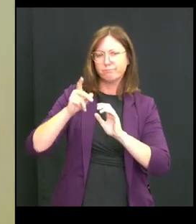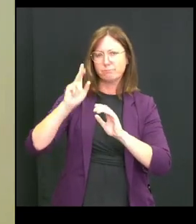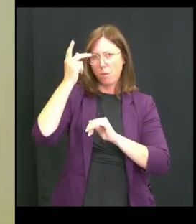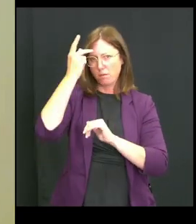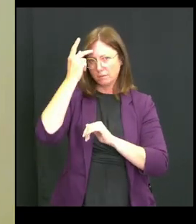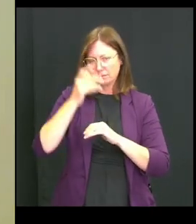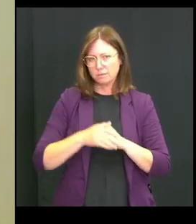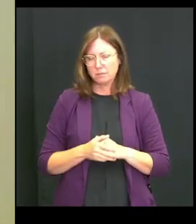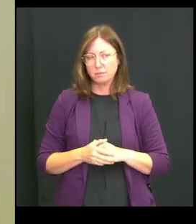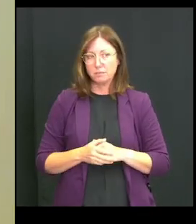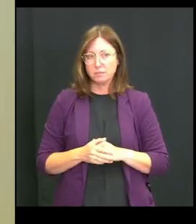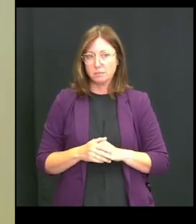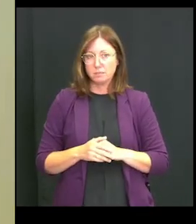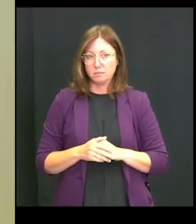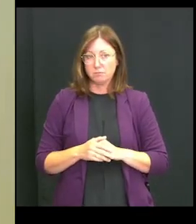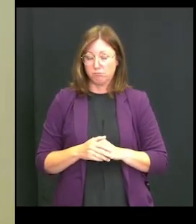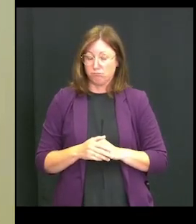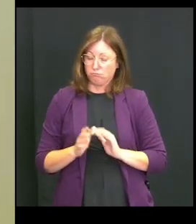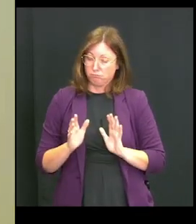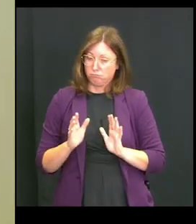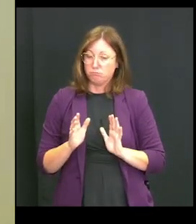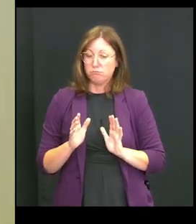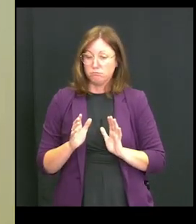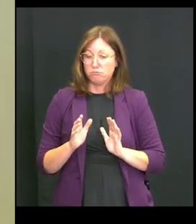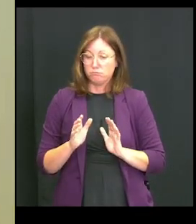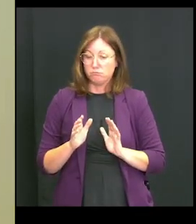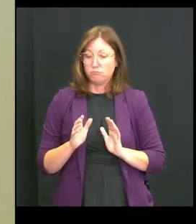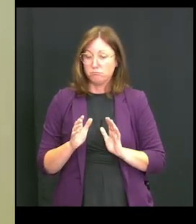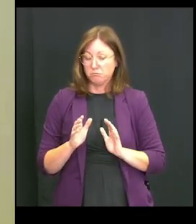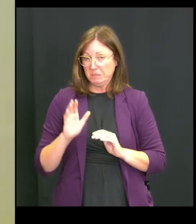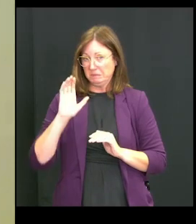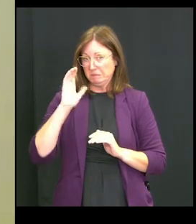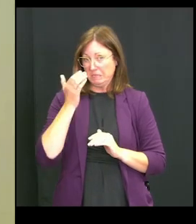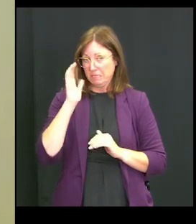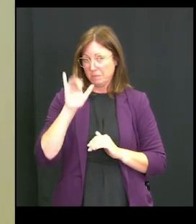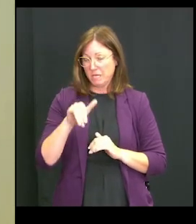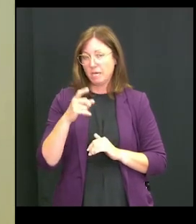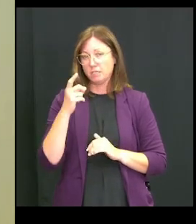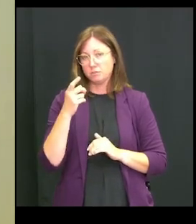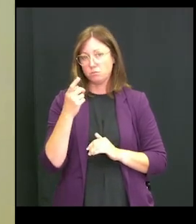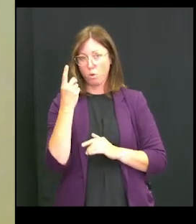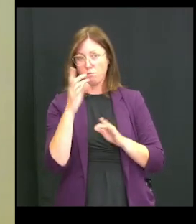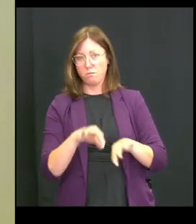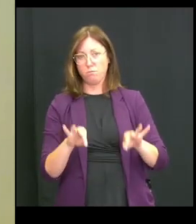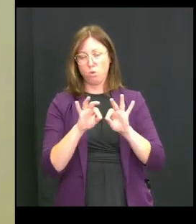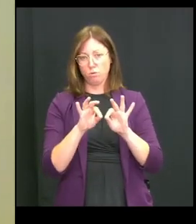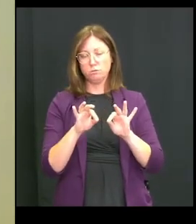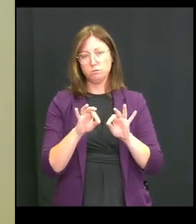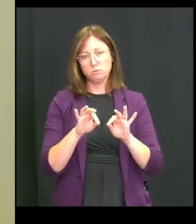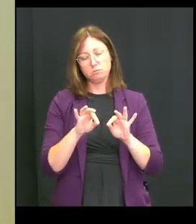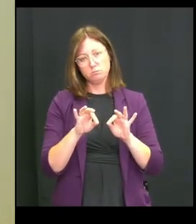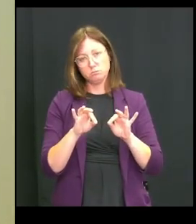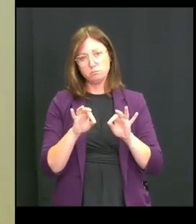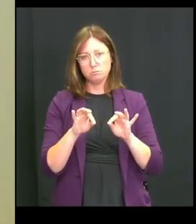I'm not saying there's nothing else civic education should do, but that sounds to me like a really important one, a kind of way to go.